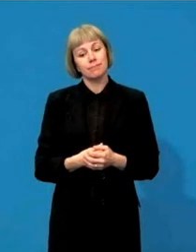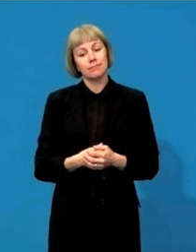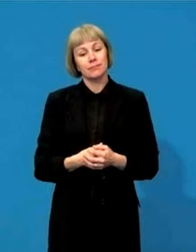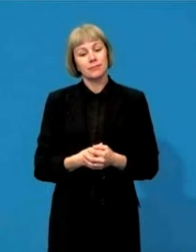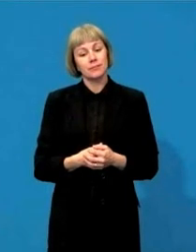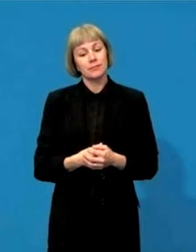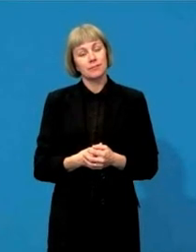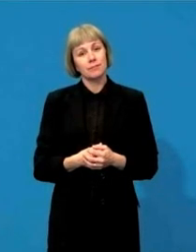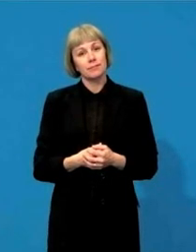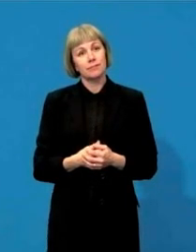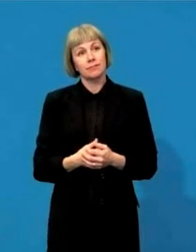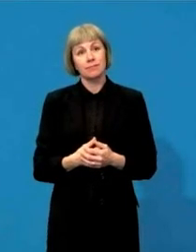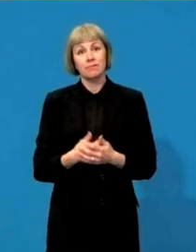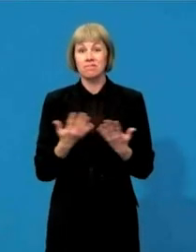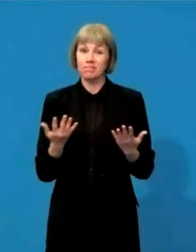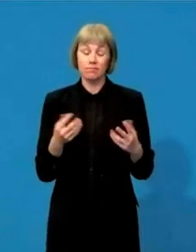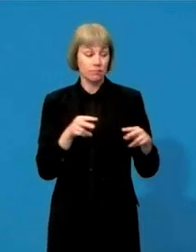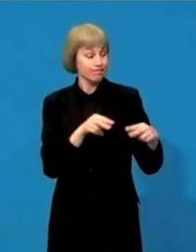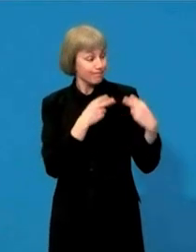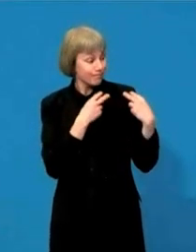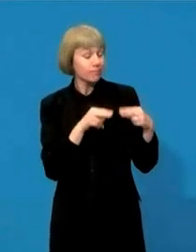the Royal Commission into Aboriginal Deaths in Custody.